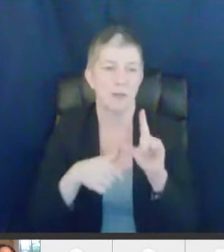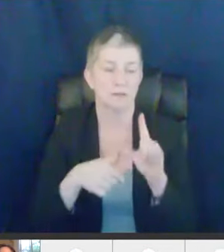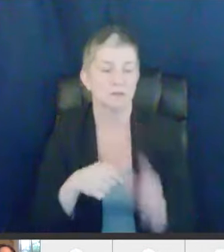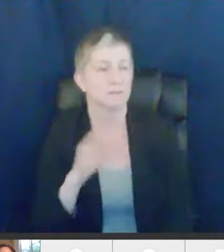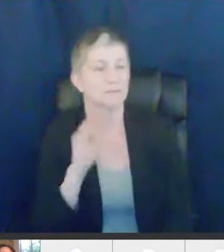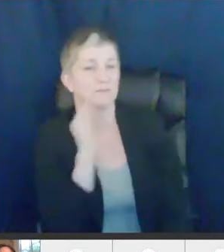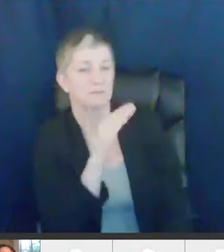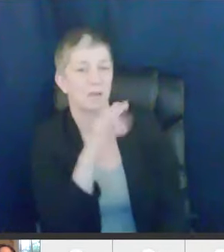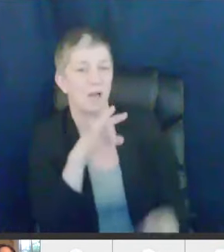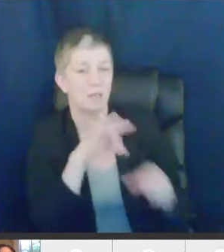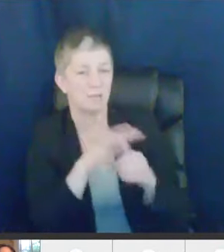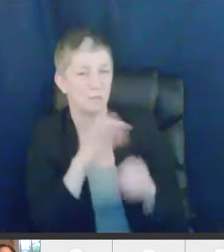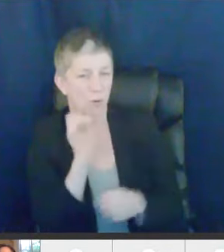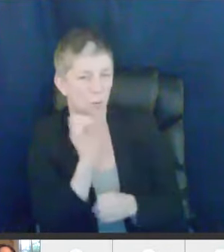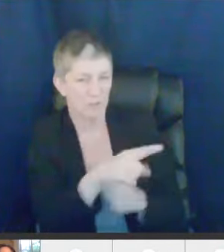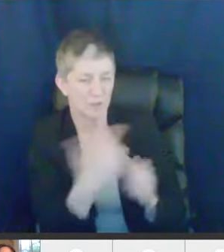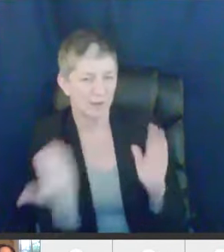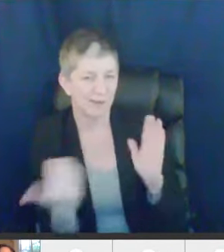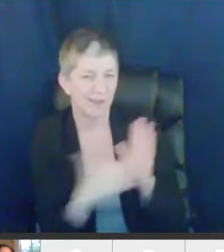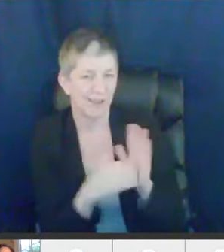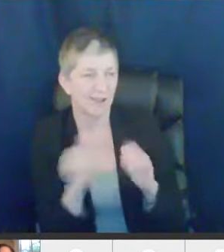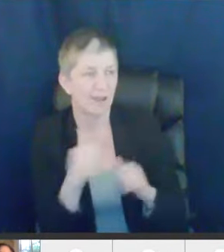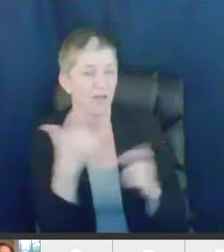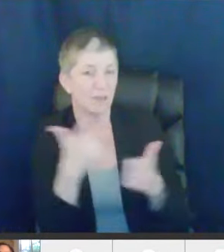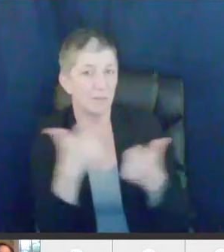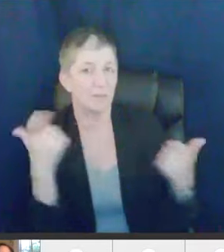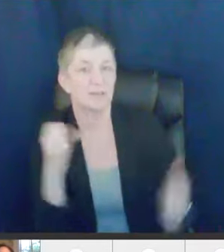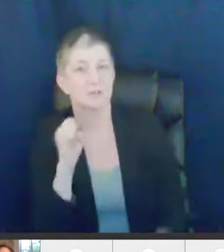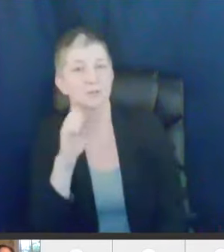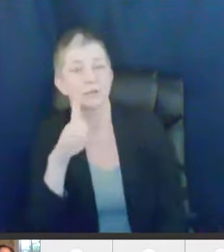you know again another big social media topic to make sure the ballots are